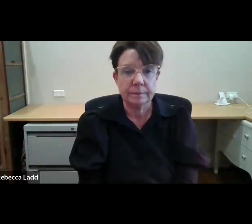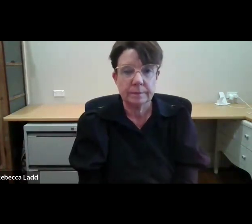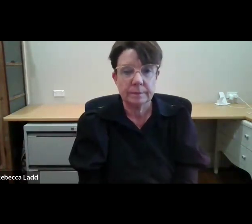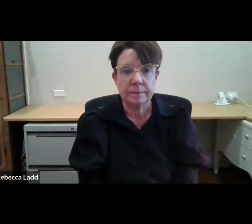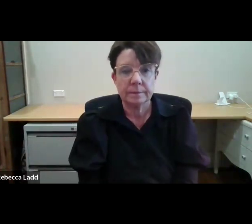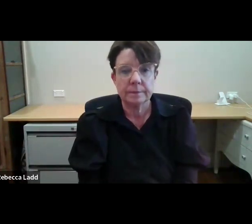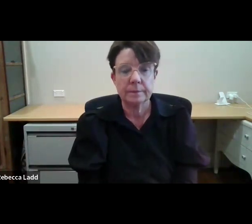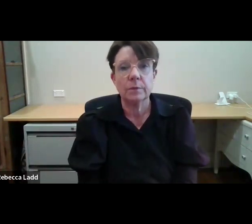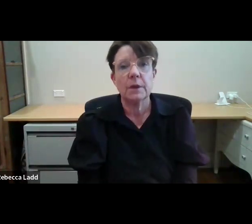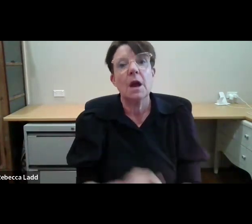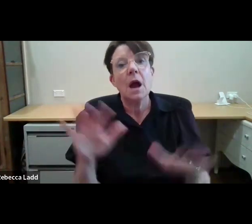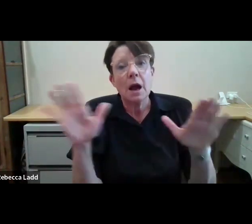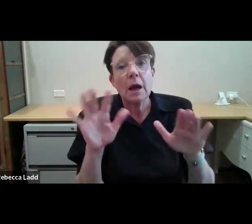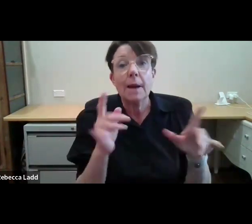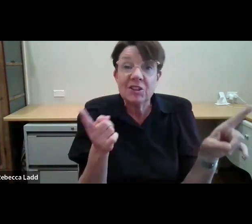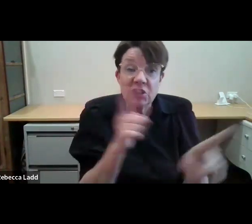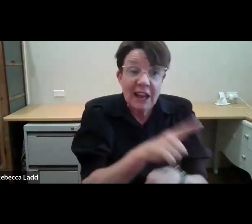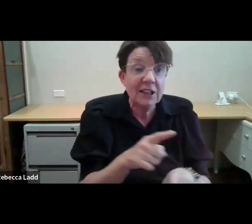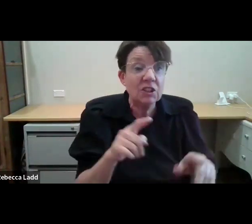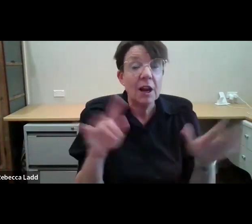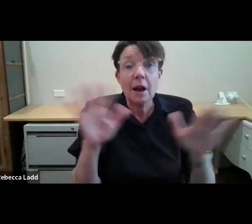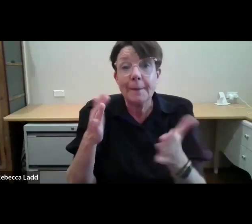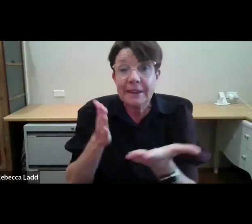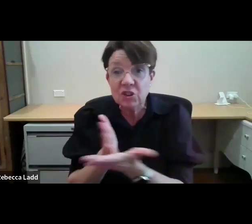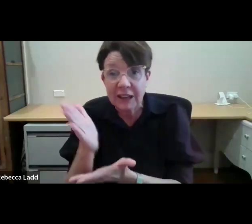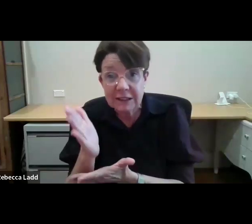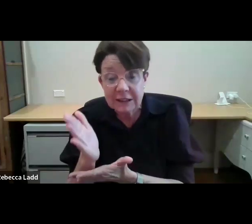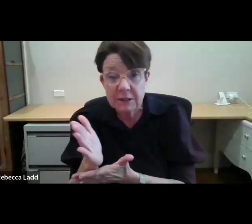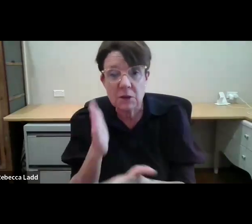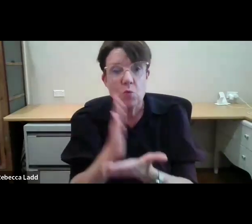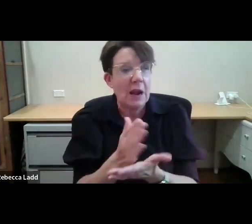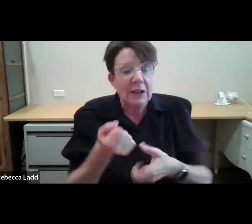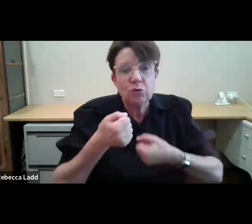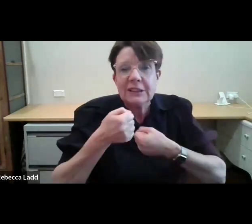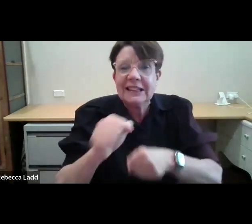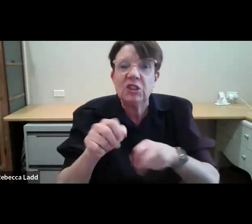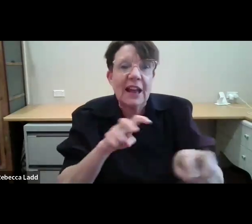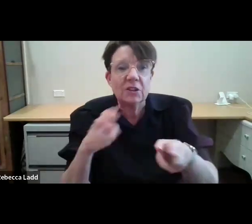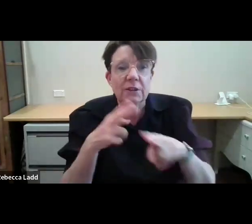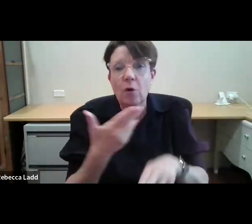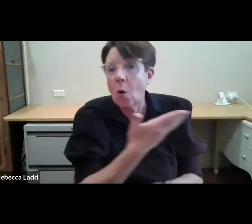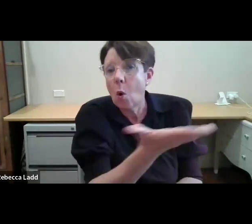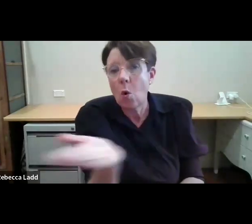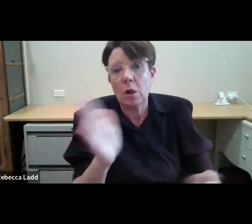and the governance of arts organisations. As directors or as Arts Leaders, we are the stewards of our organisations